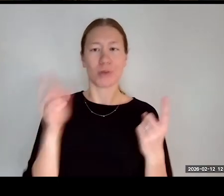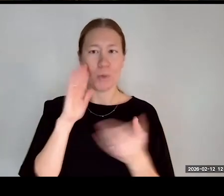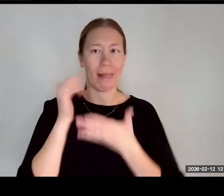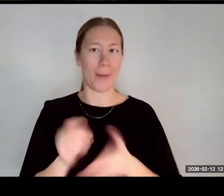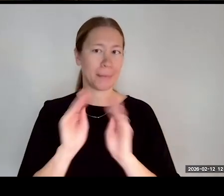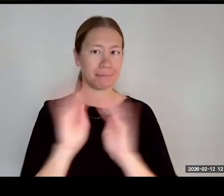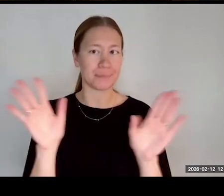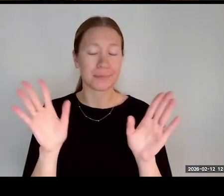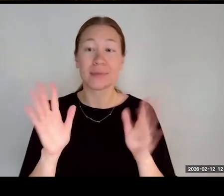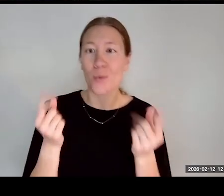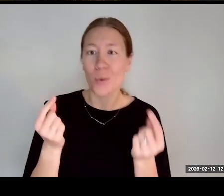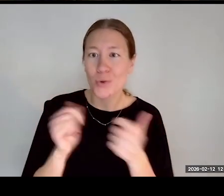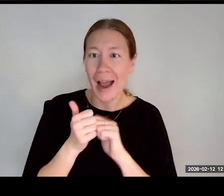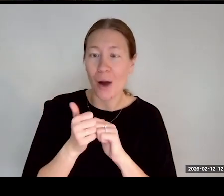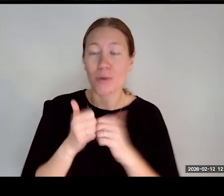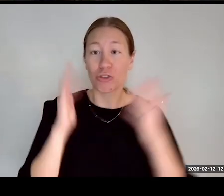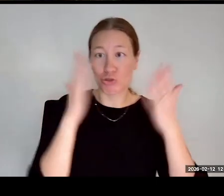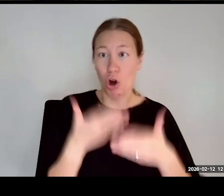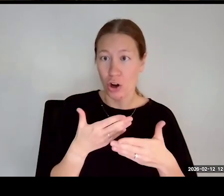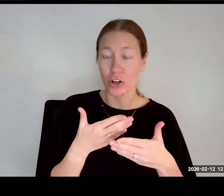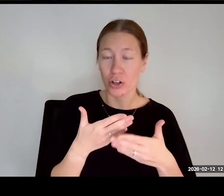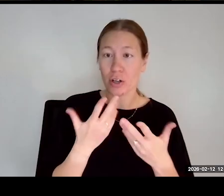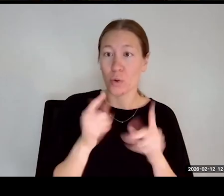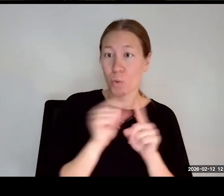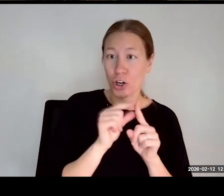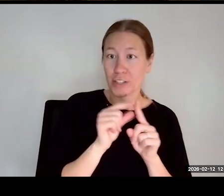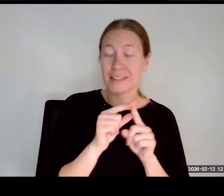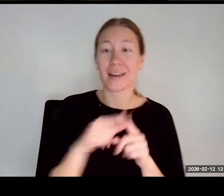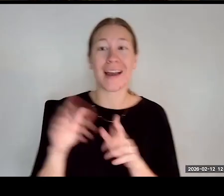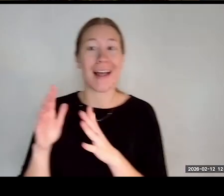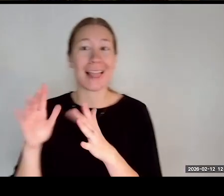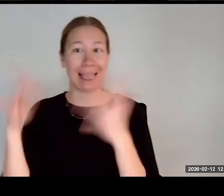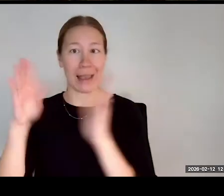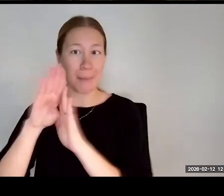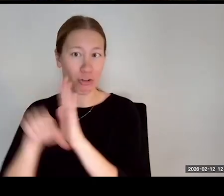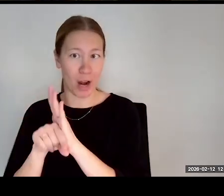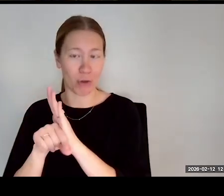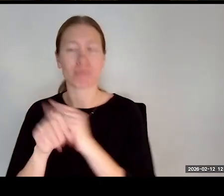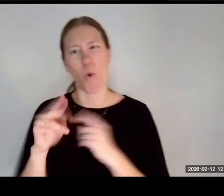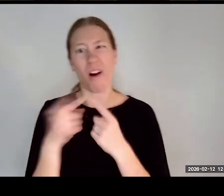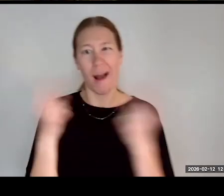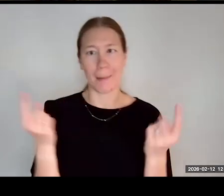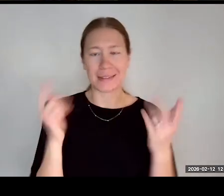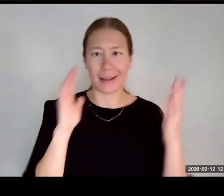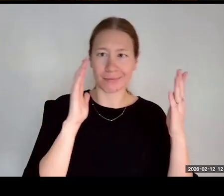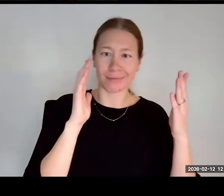having dark color text or dark color elements on top of a light background or vice versa. So having light color text